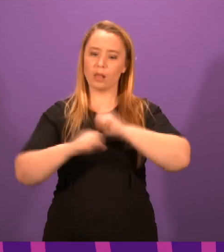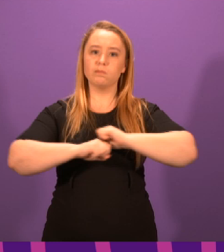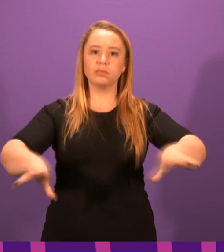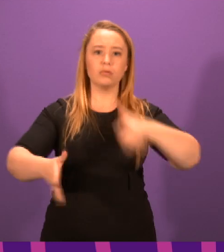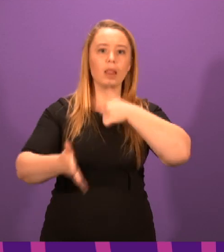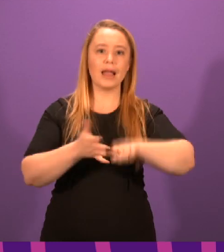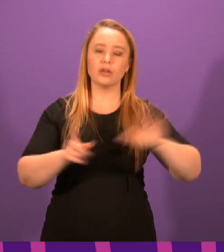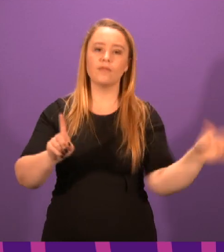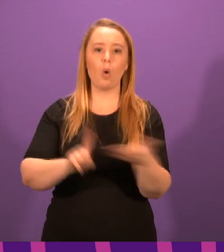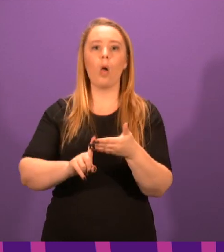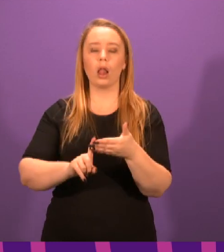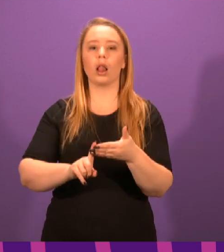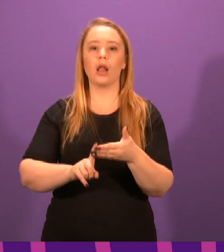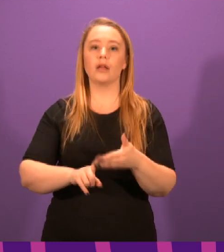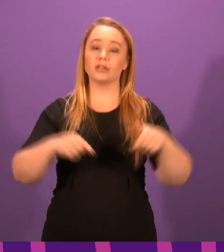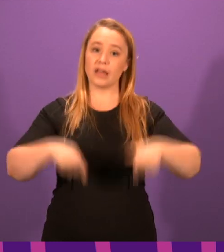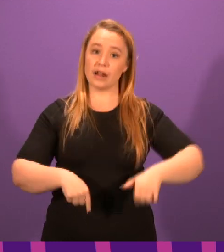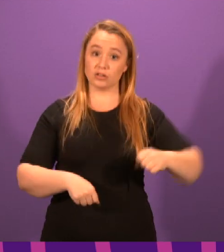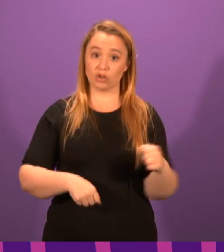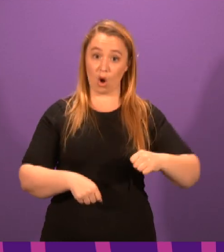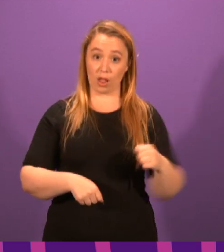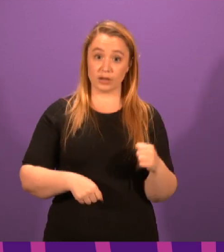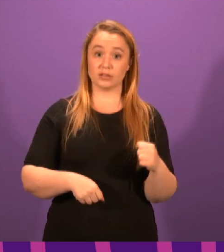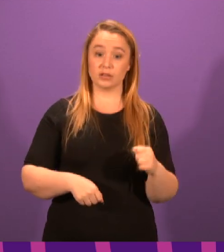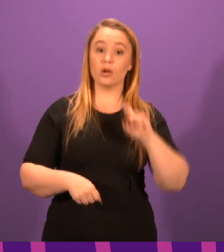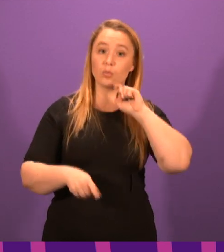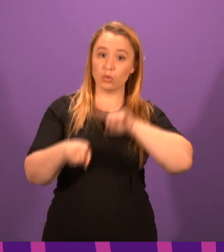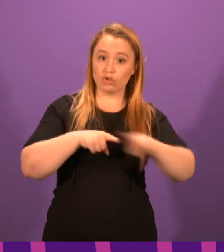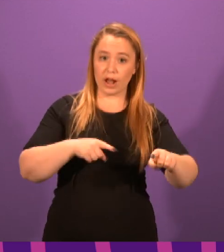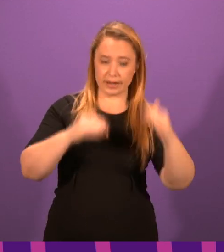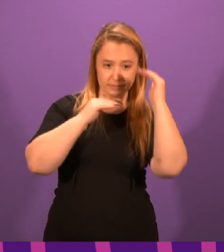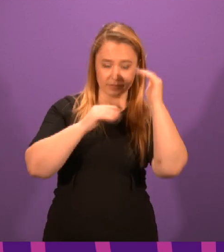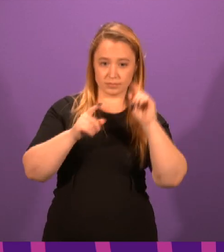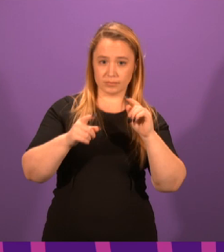situation across Scotland—broken down, as far as is possible, into individual boards—available